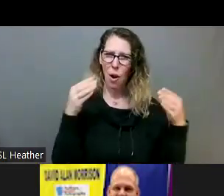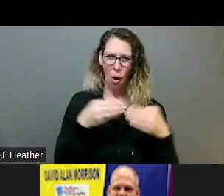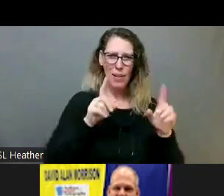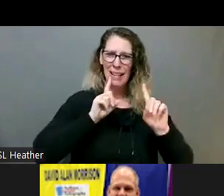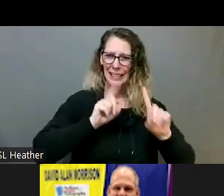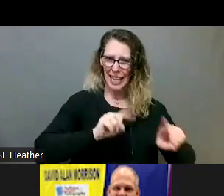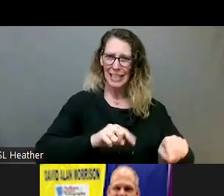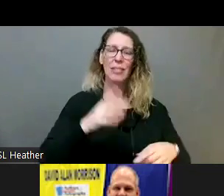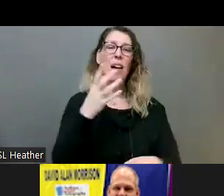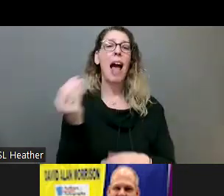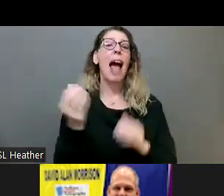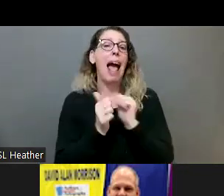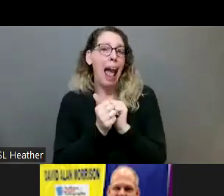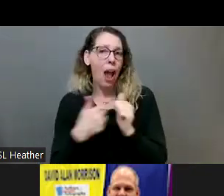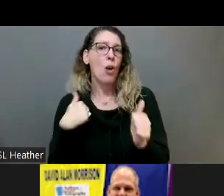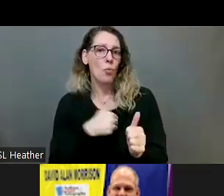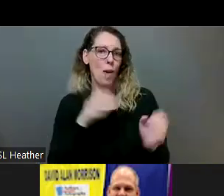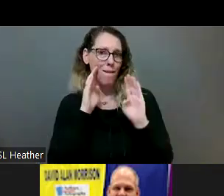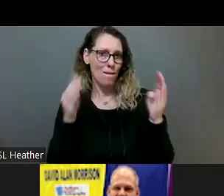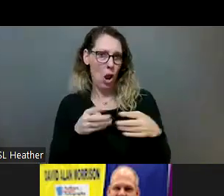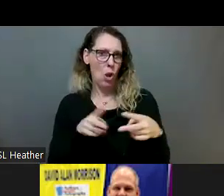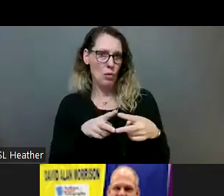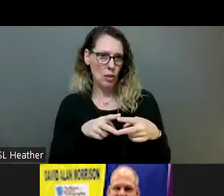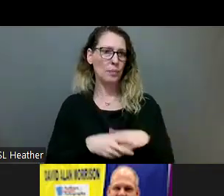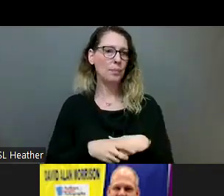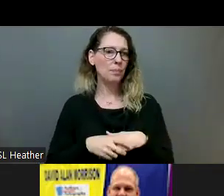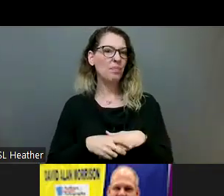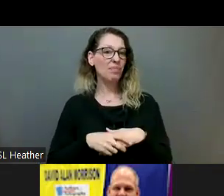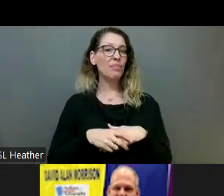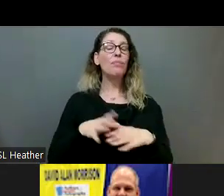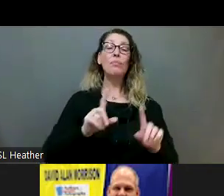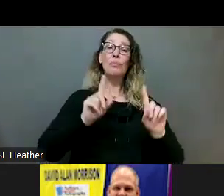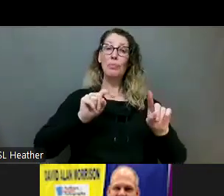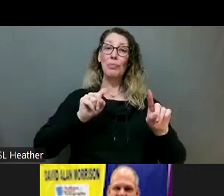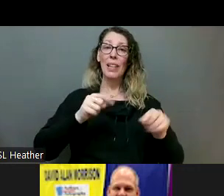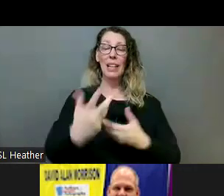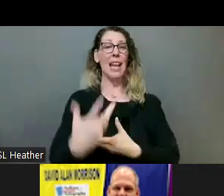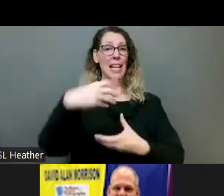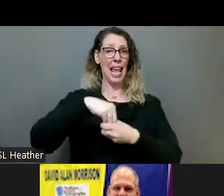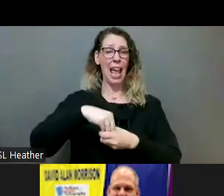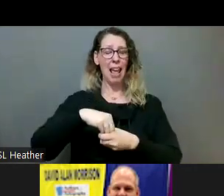and how we focus on attendance. Attendance and engagement are foundational to Student